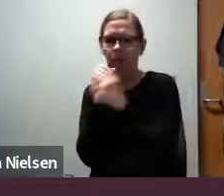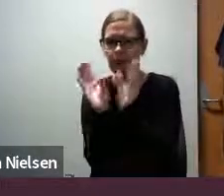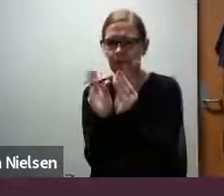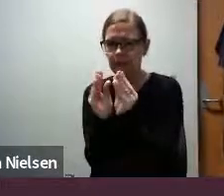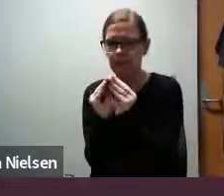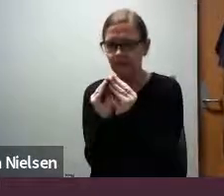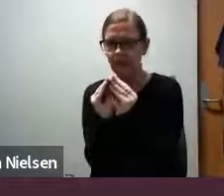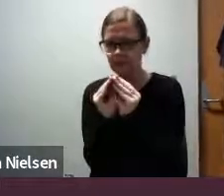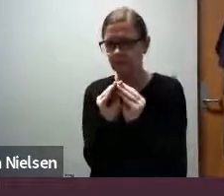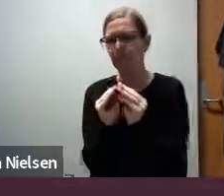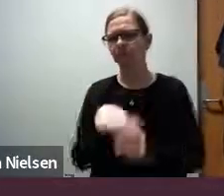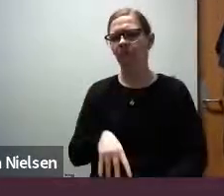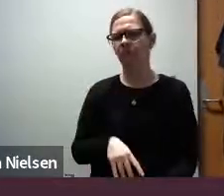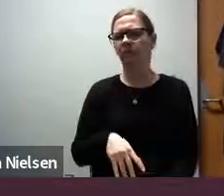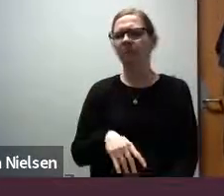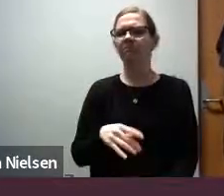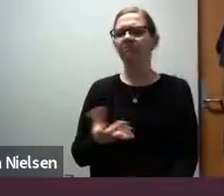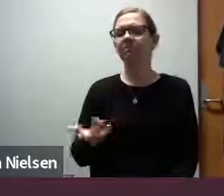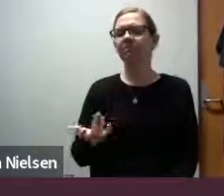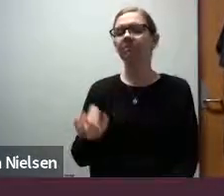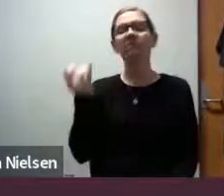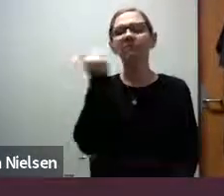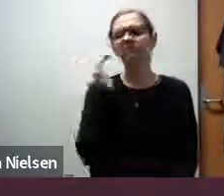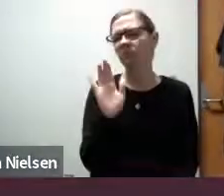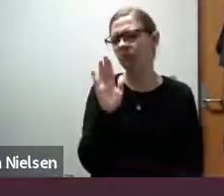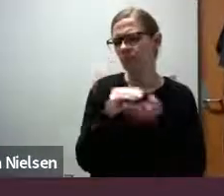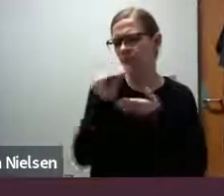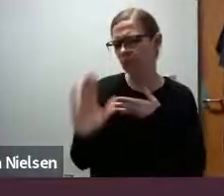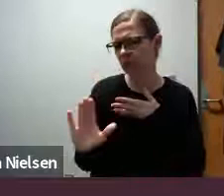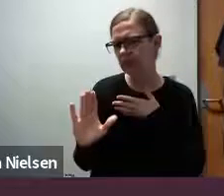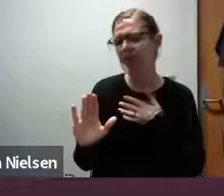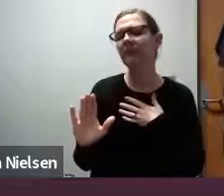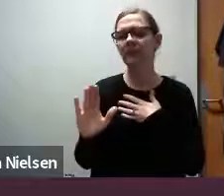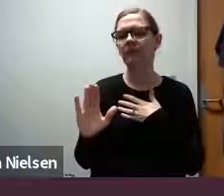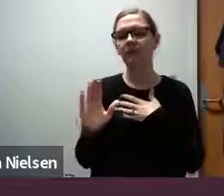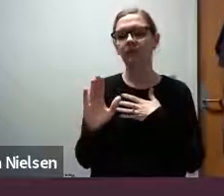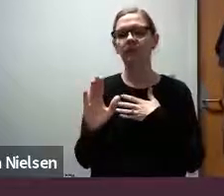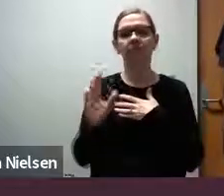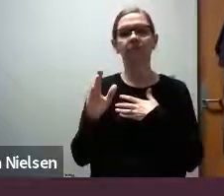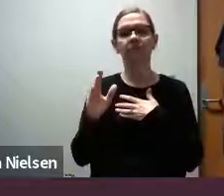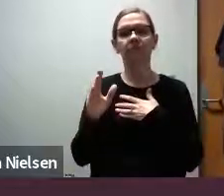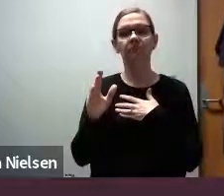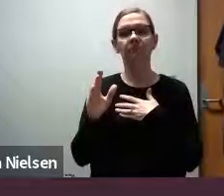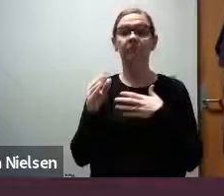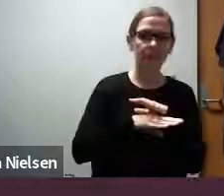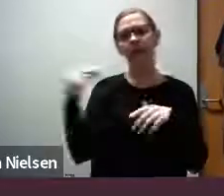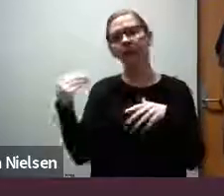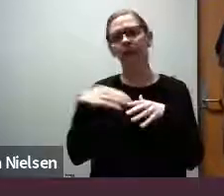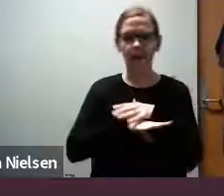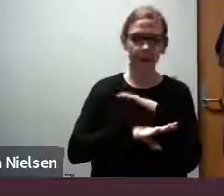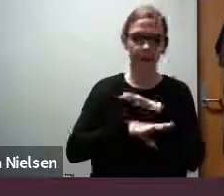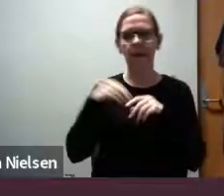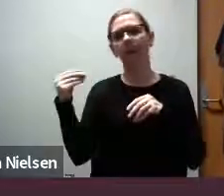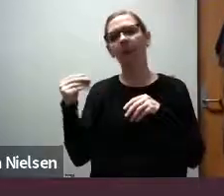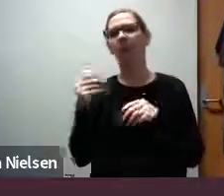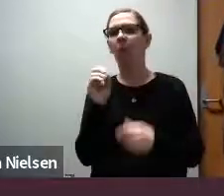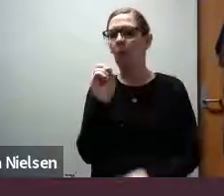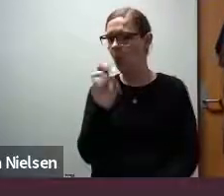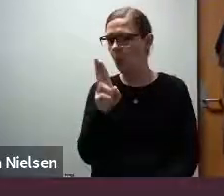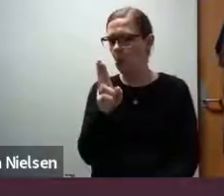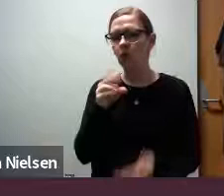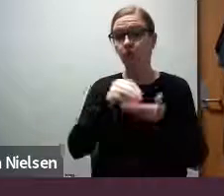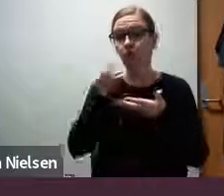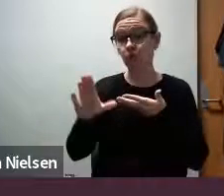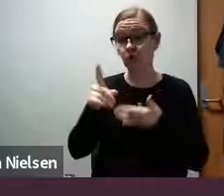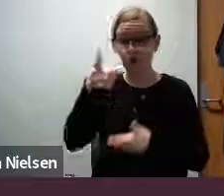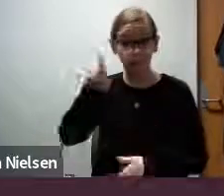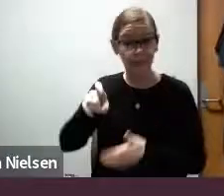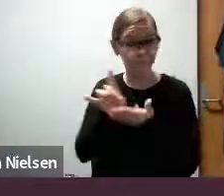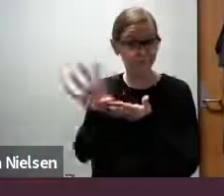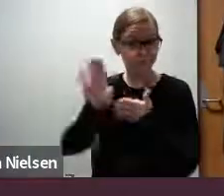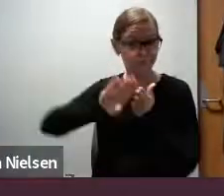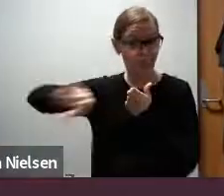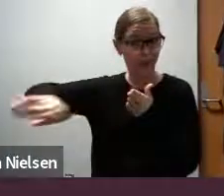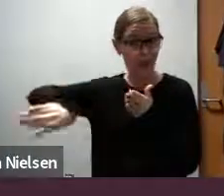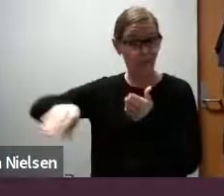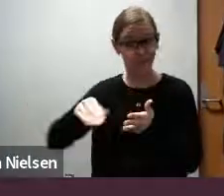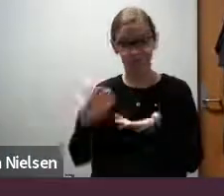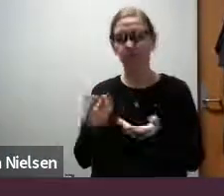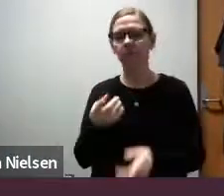If you have students who are going in and out of the meeting or if you have students that you need to remove from the meeting, for some reason, you can lock it. So they can't come back in.